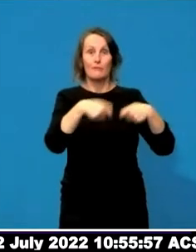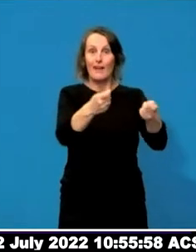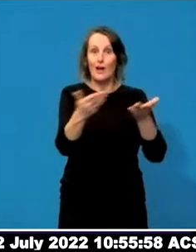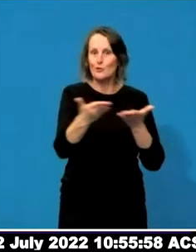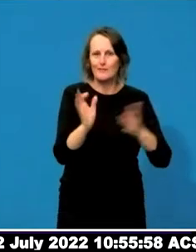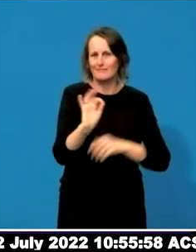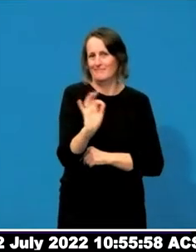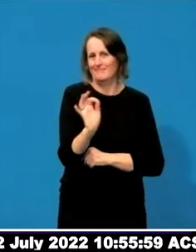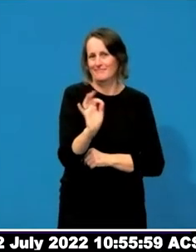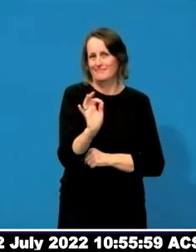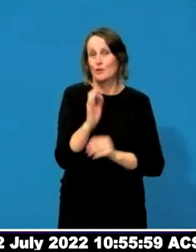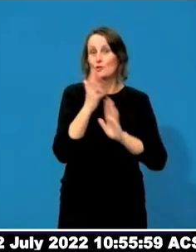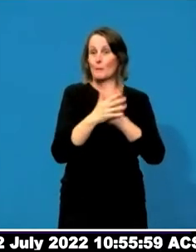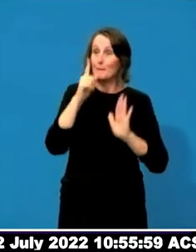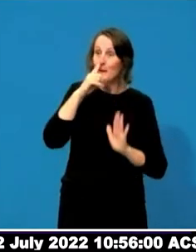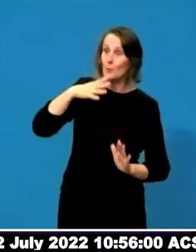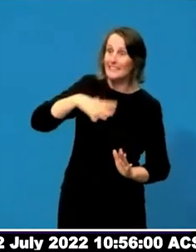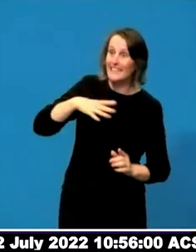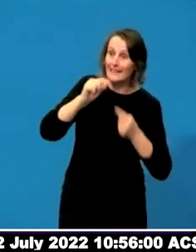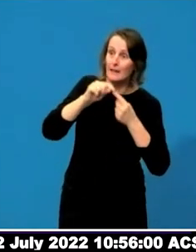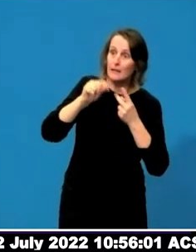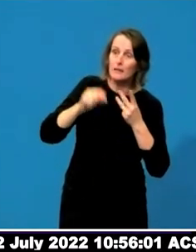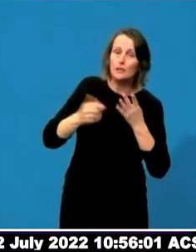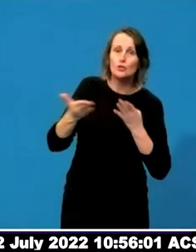because of the lack of availability of services.